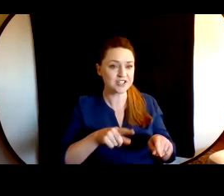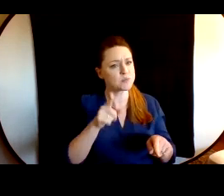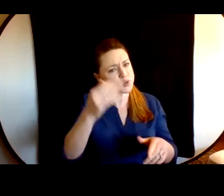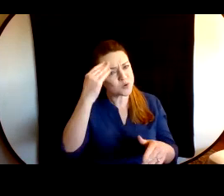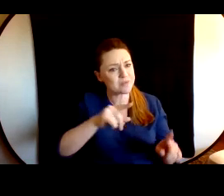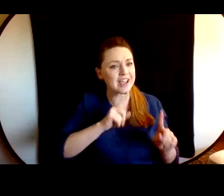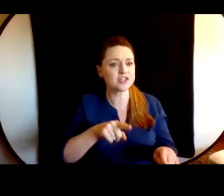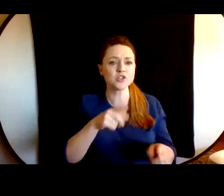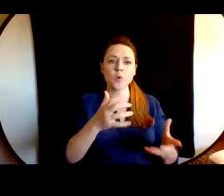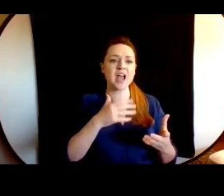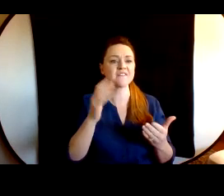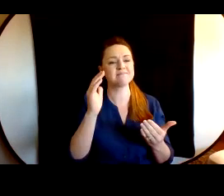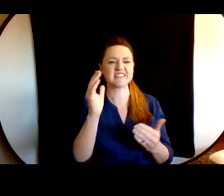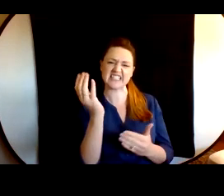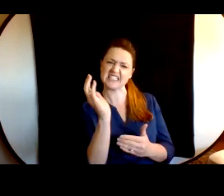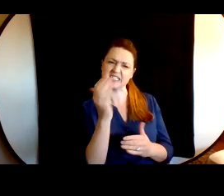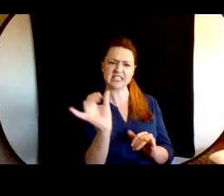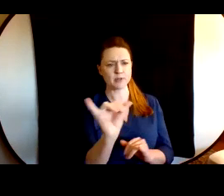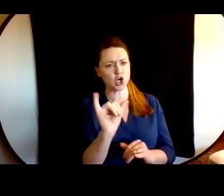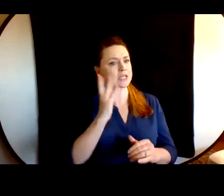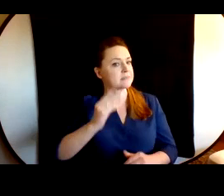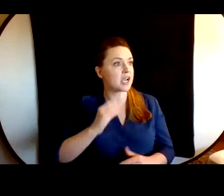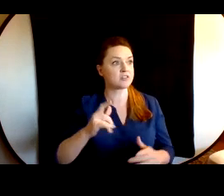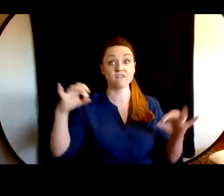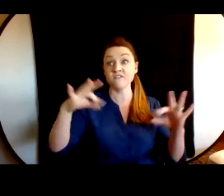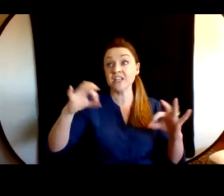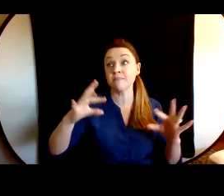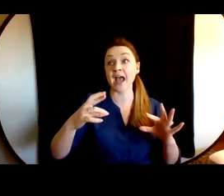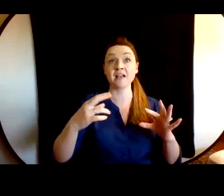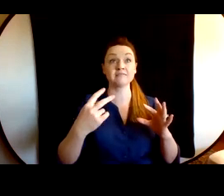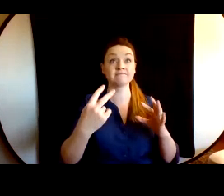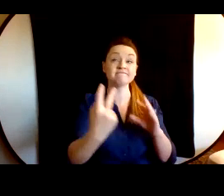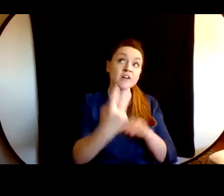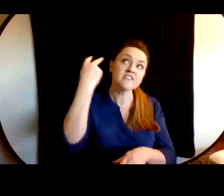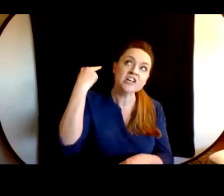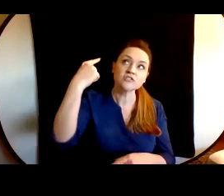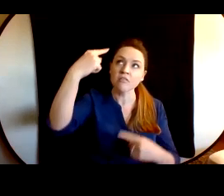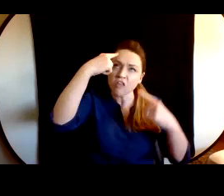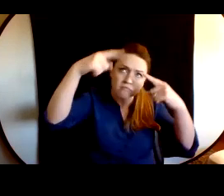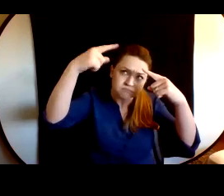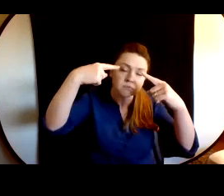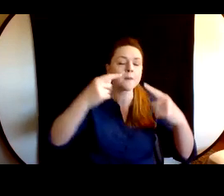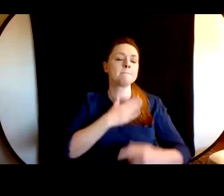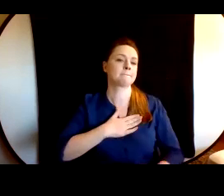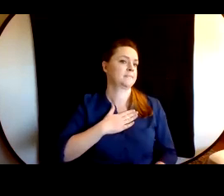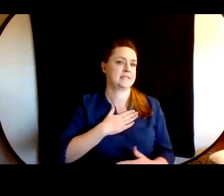or you have a similar experience, or you have just some feedback, some reflections, please feel free to share it with those individuals